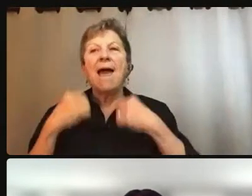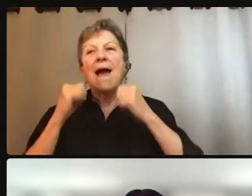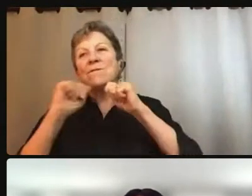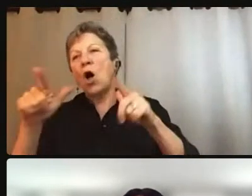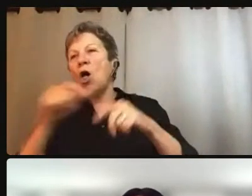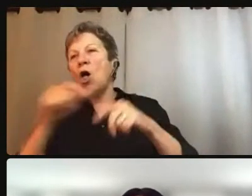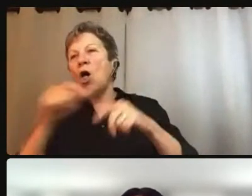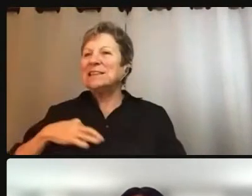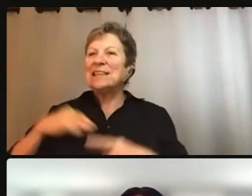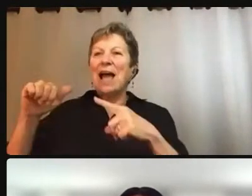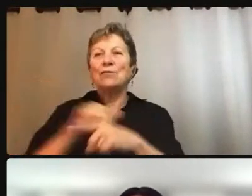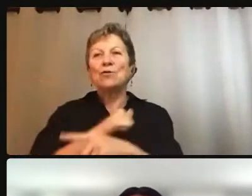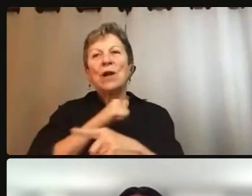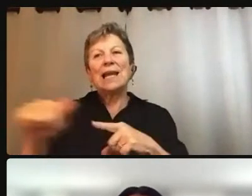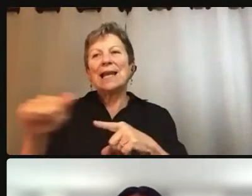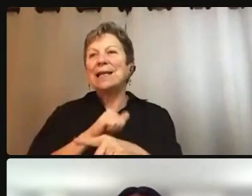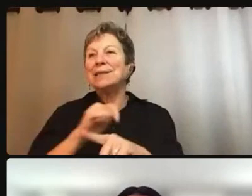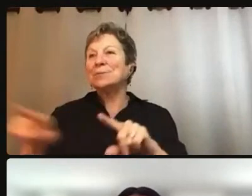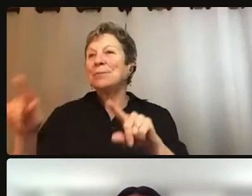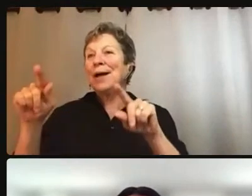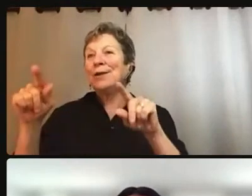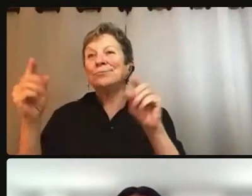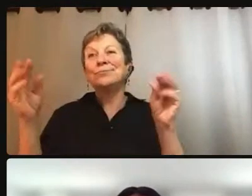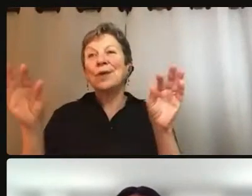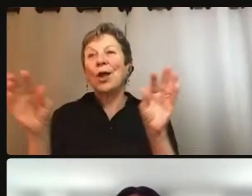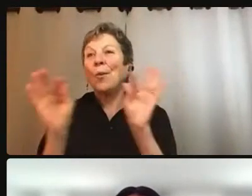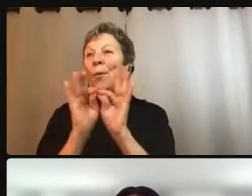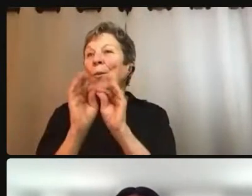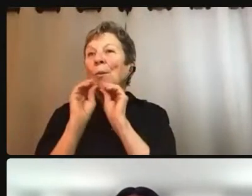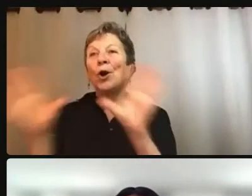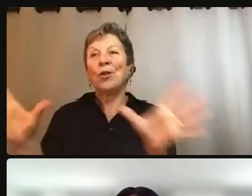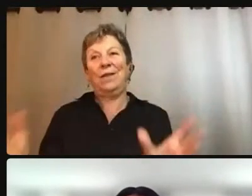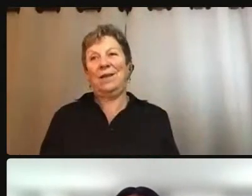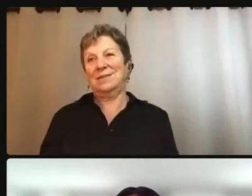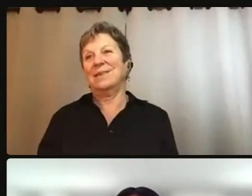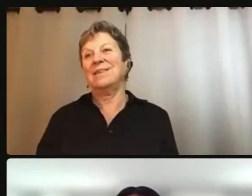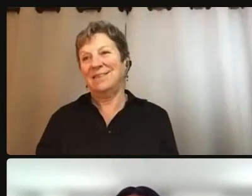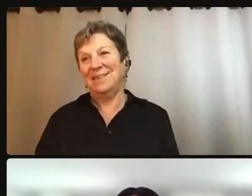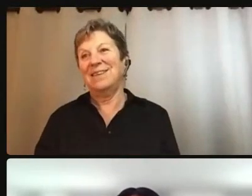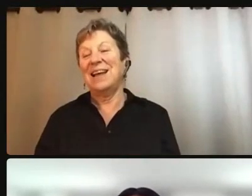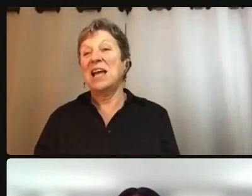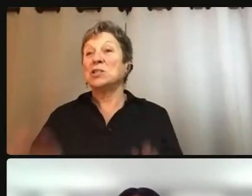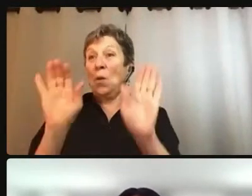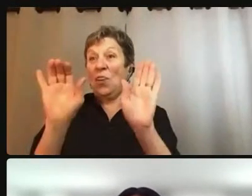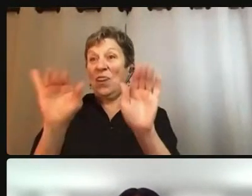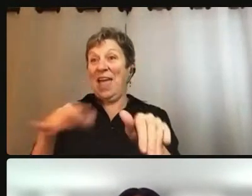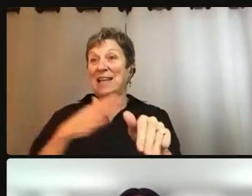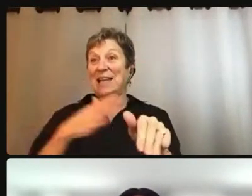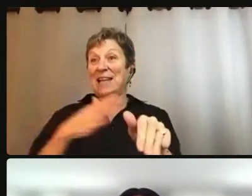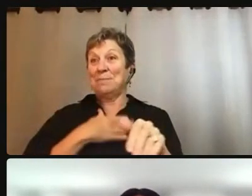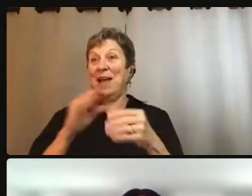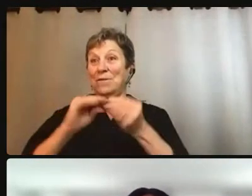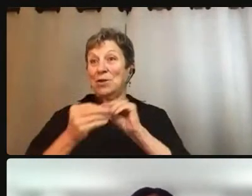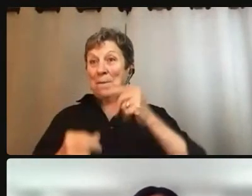THE RIGHT LEARNING ENVIRONMENT IN THE CLASSROOMS AND SCHOOLS, WE CAN HAVE ALL THE MEETINGS WITH STAFFHAT WE